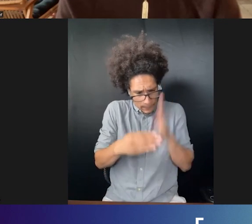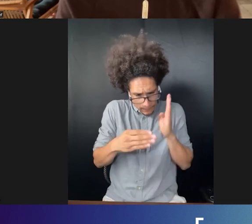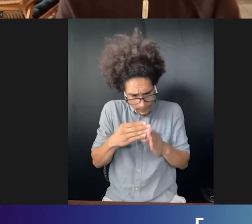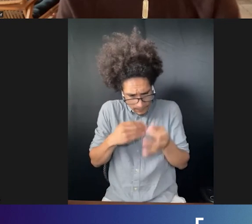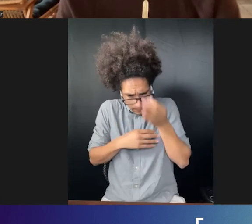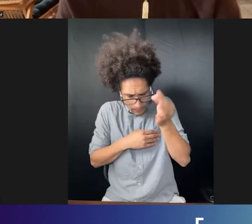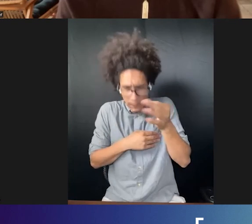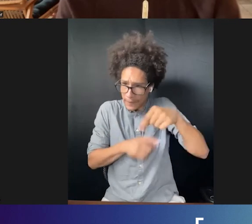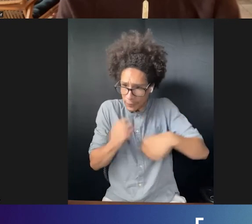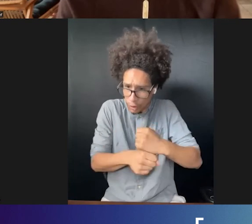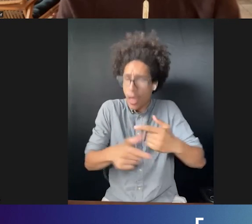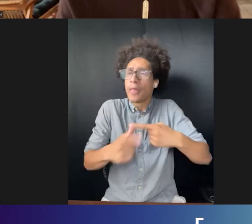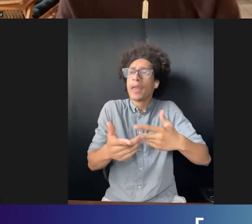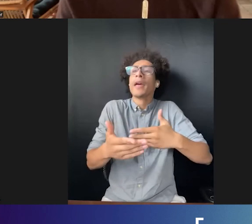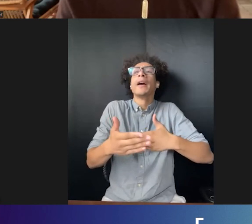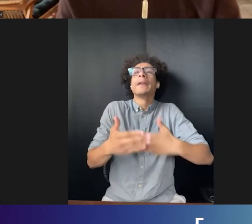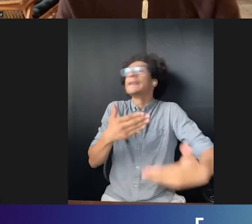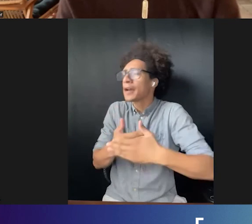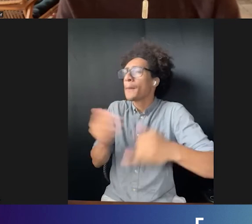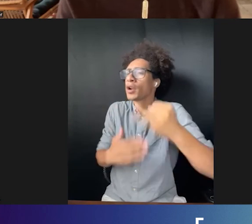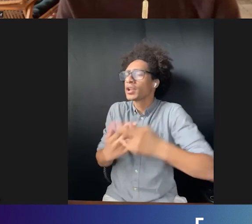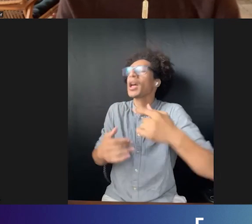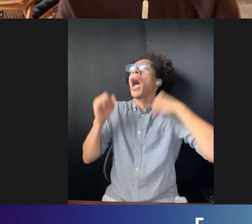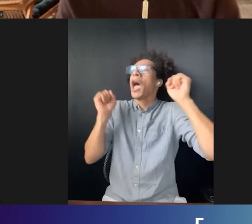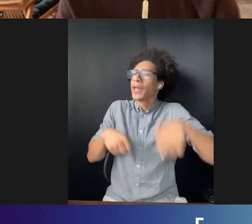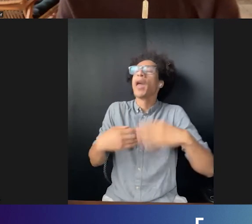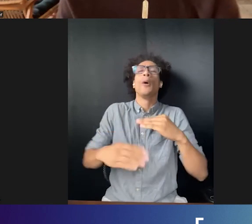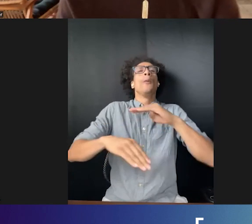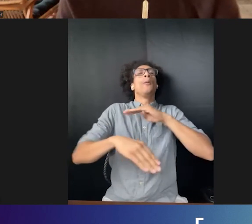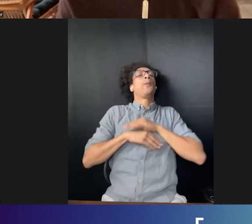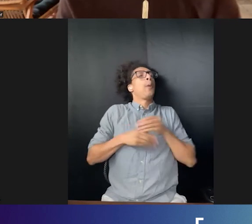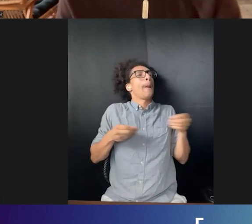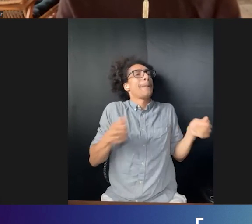to kind of keep up with my bills and that sort of mentality of scarcity.